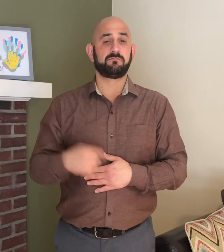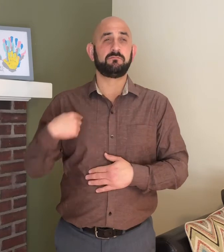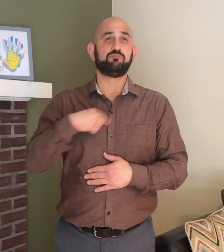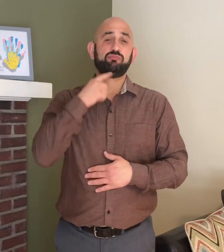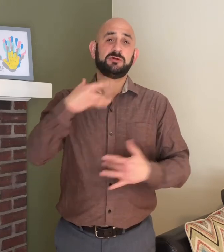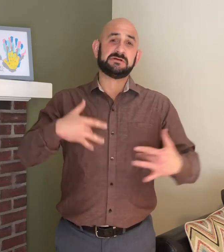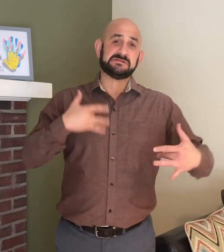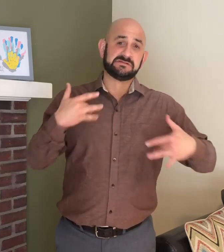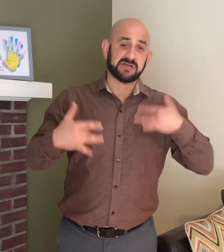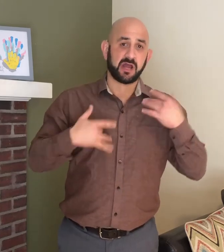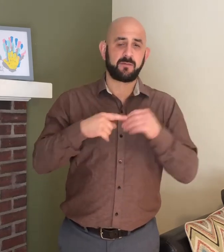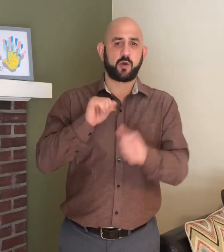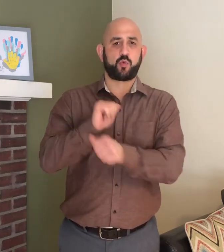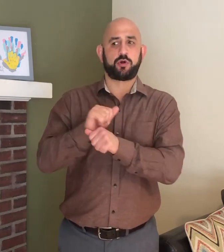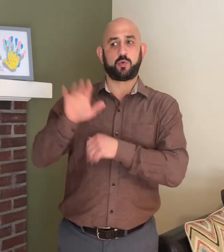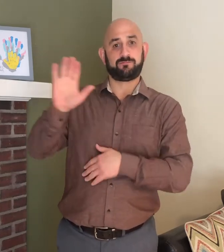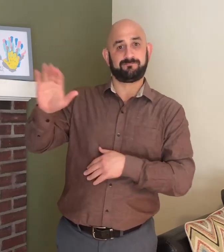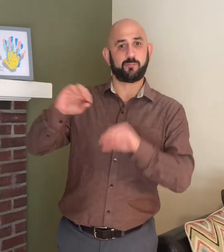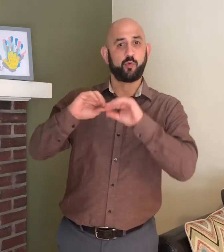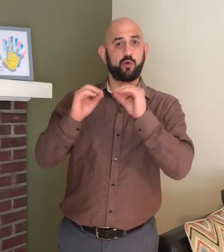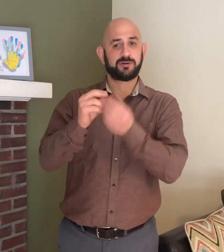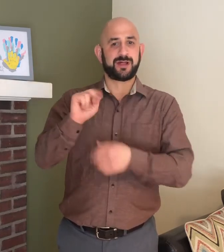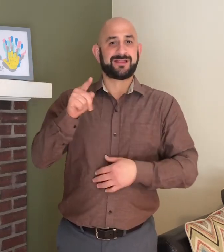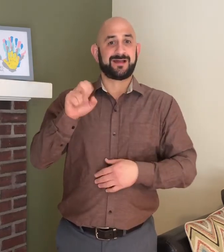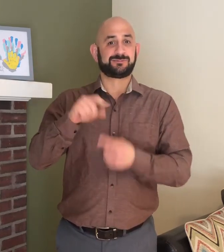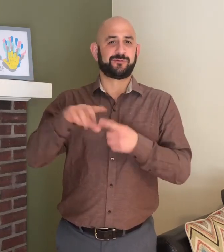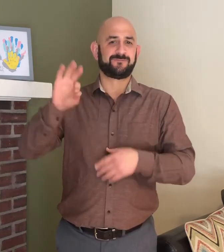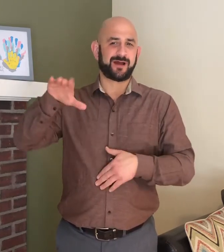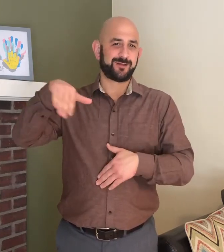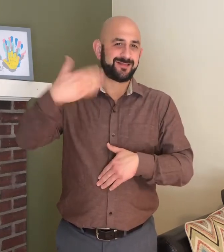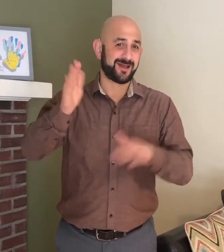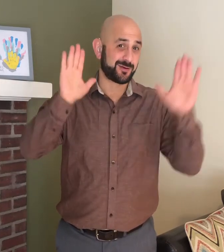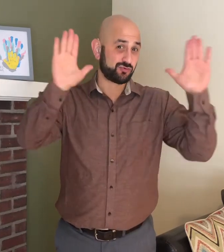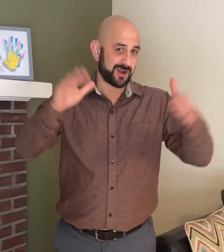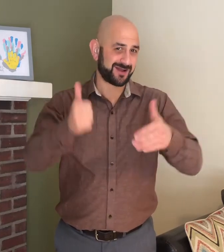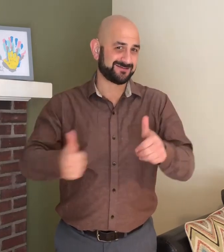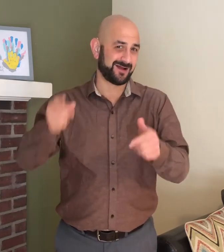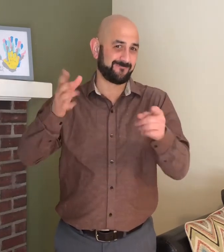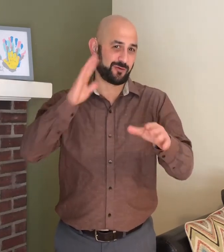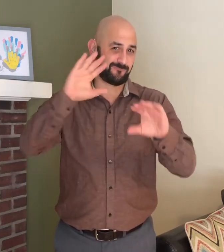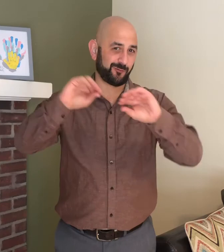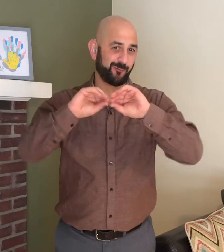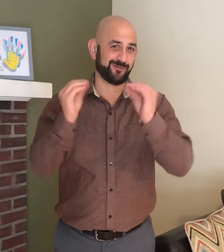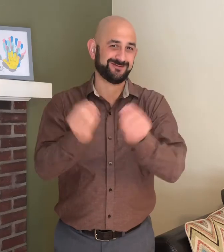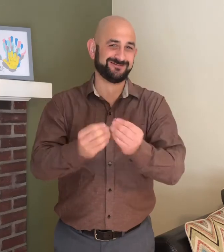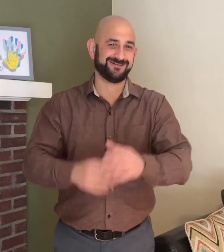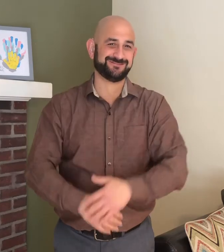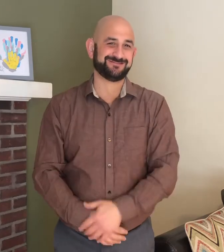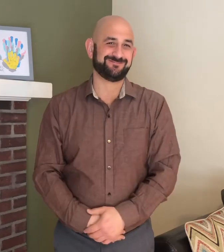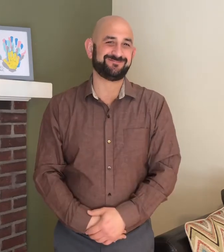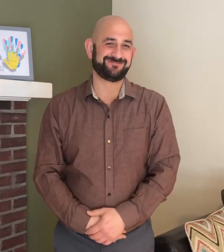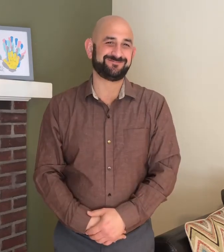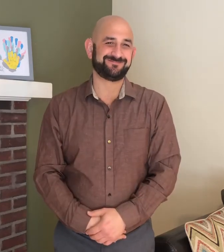We are excited about working with the Board to select the next Executive Director for their organization.